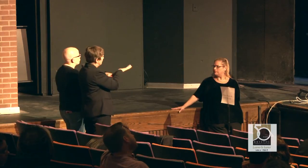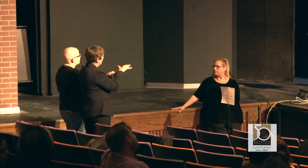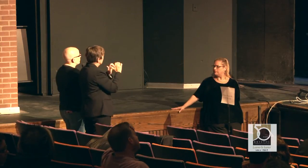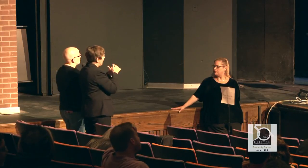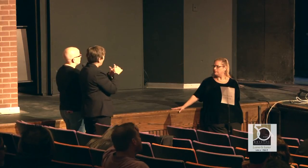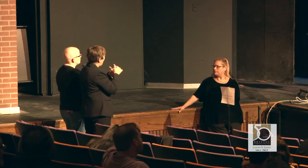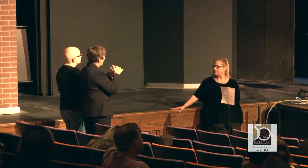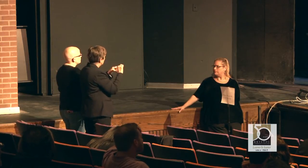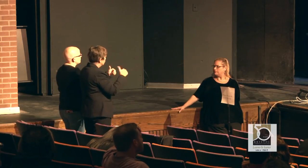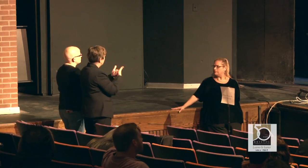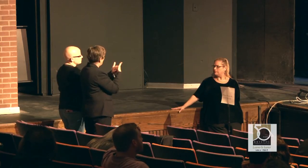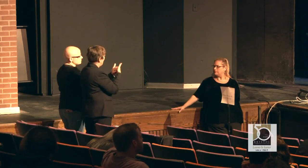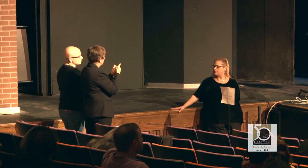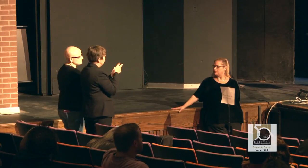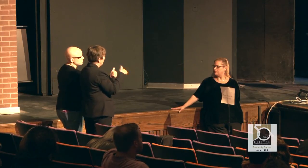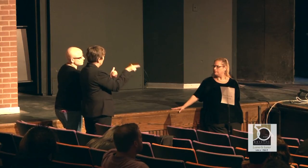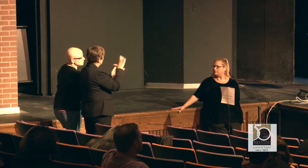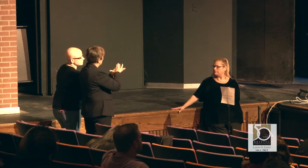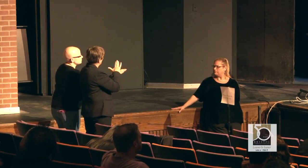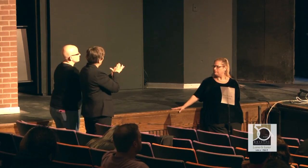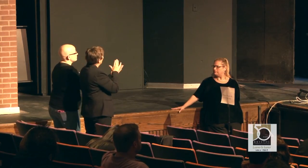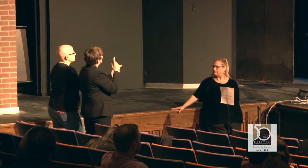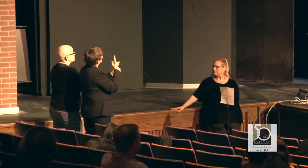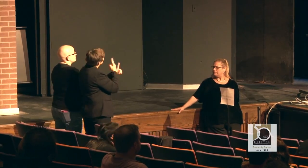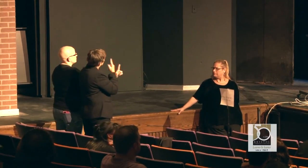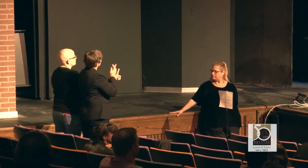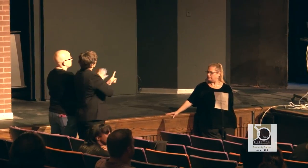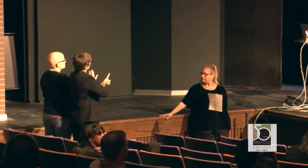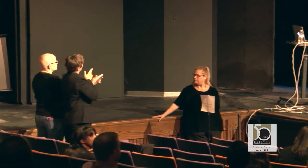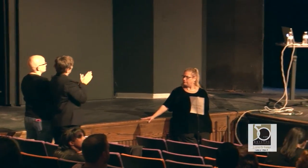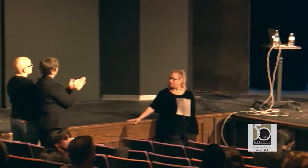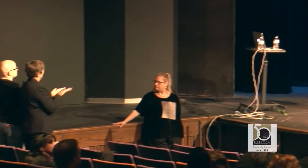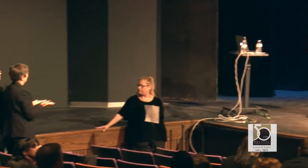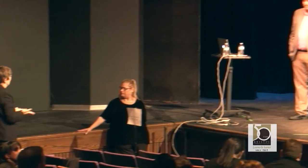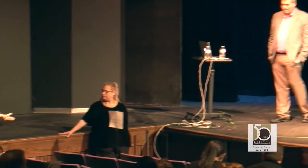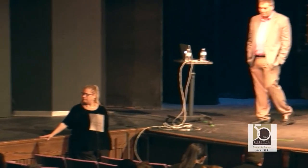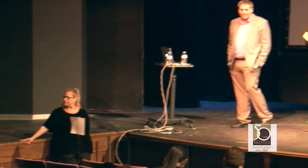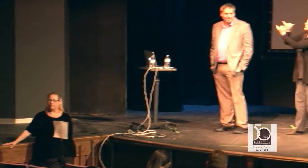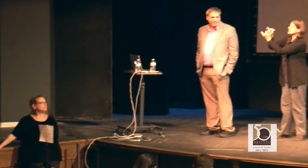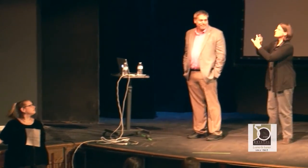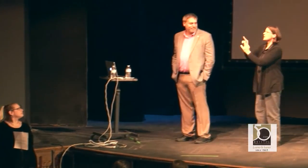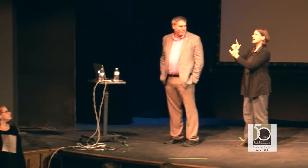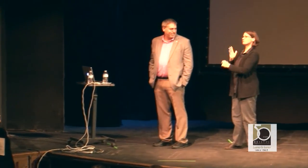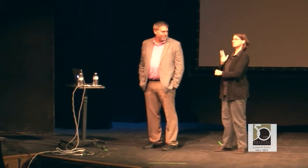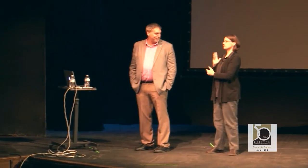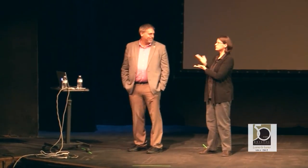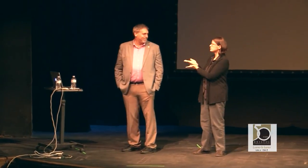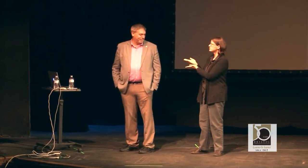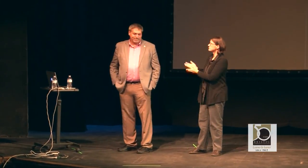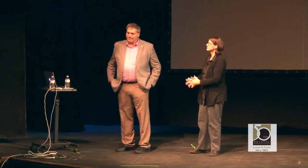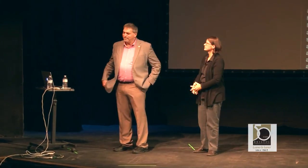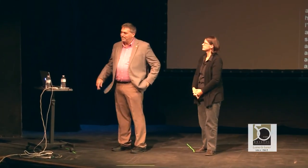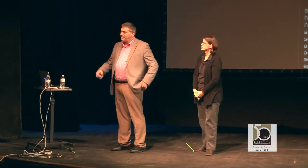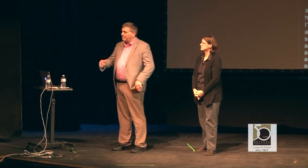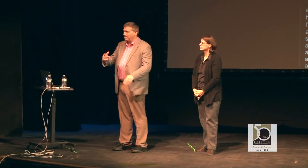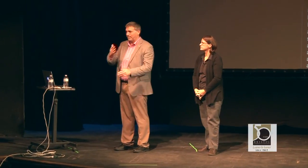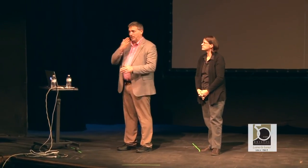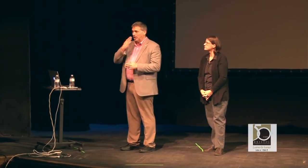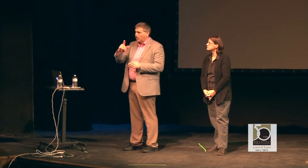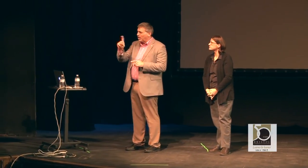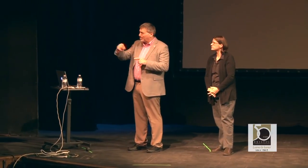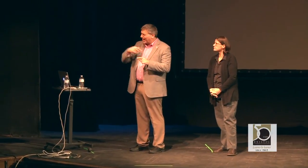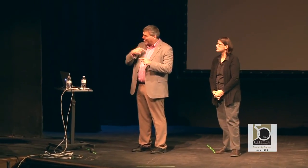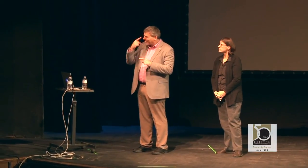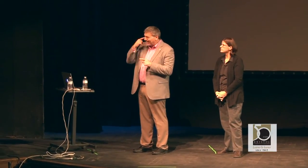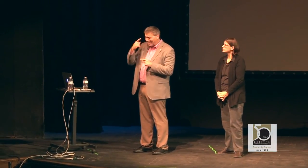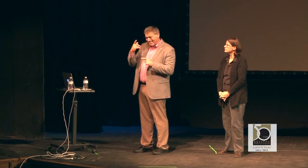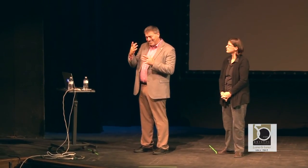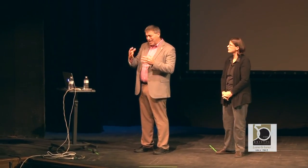appropriately? >>CHRIS WAGNER: That's a good